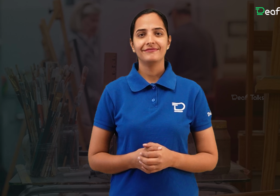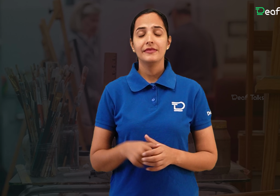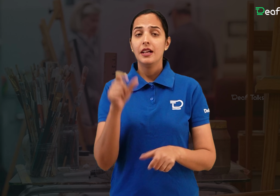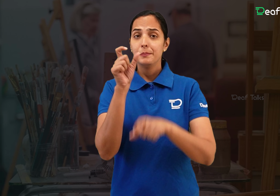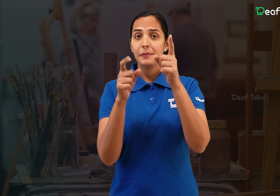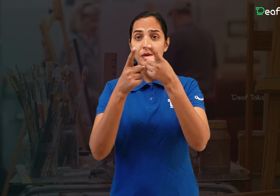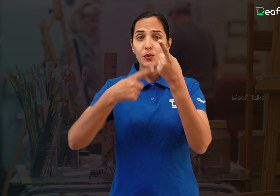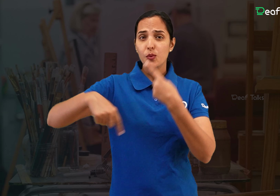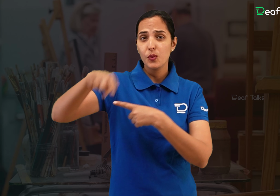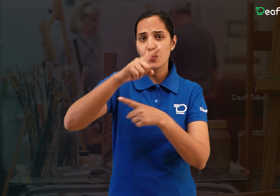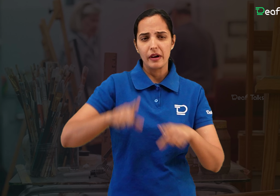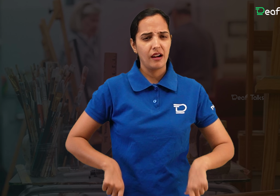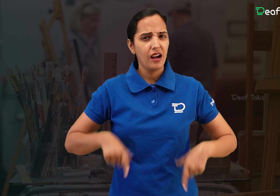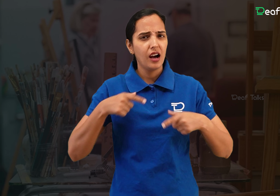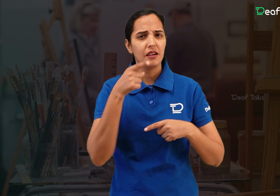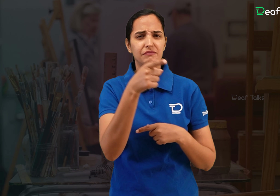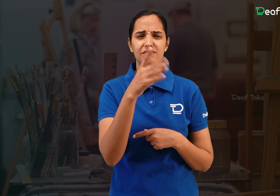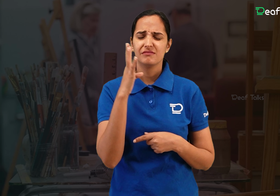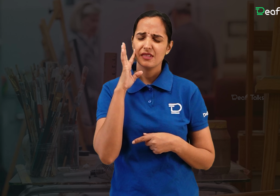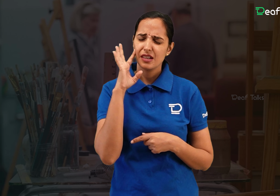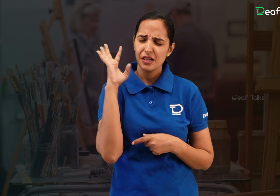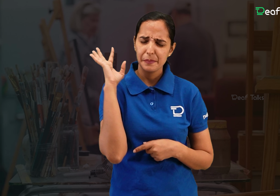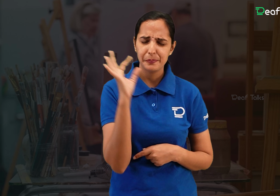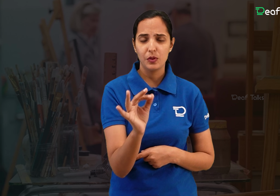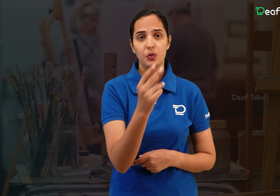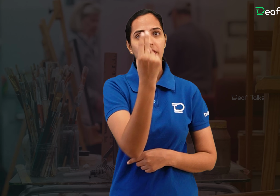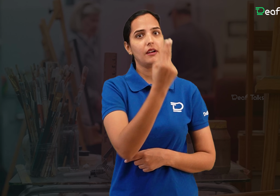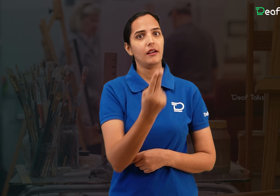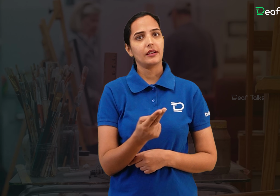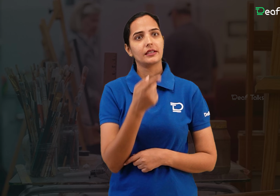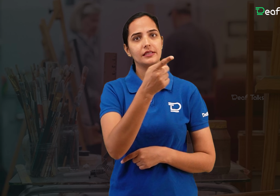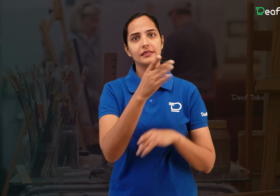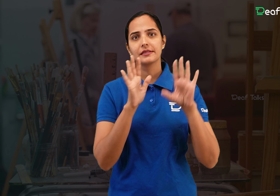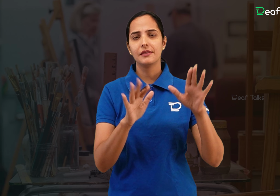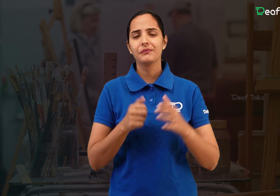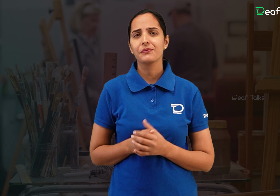Art has been an important part of human life.